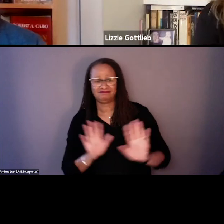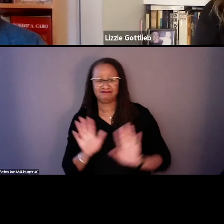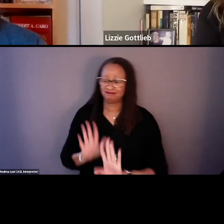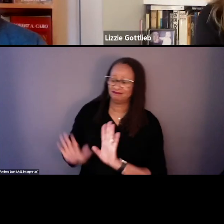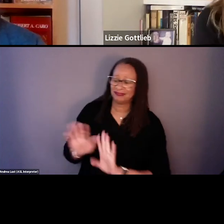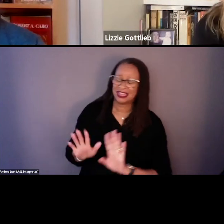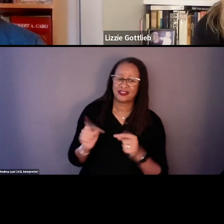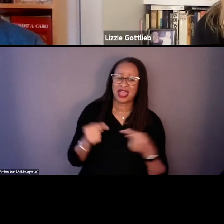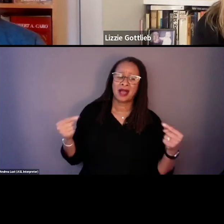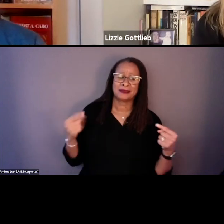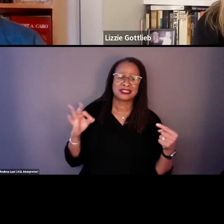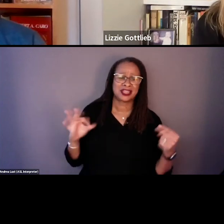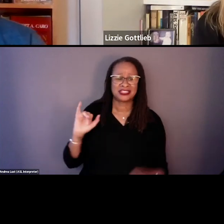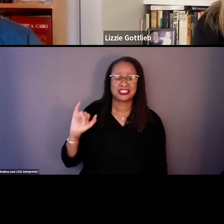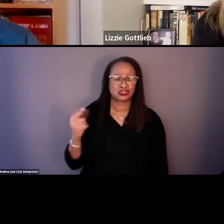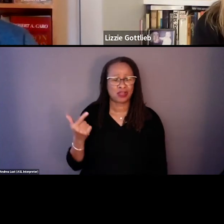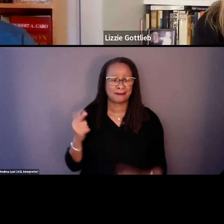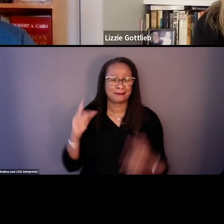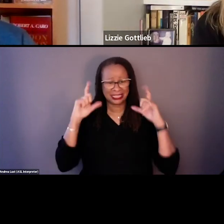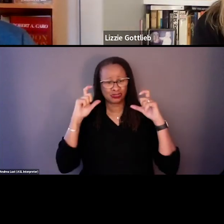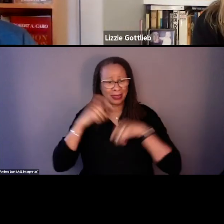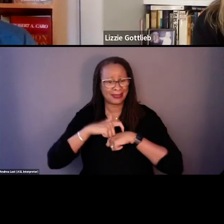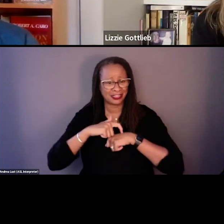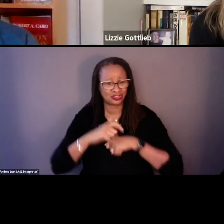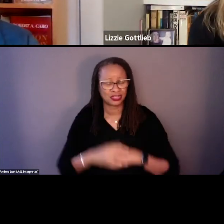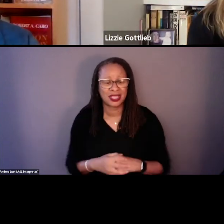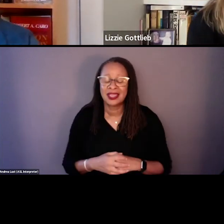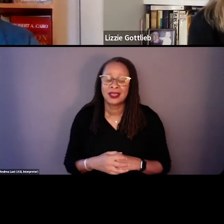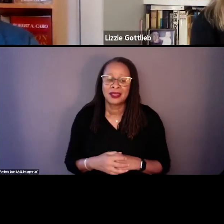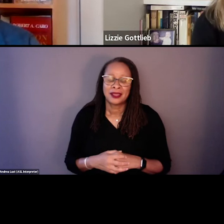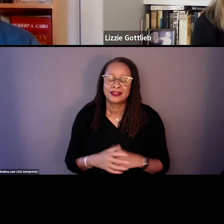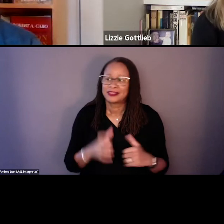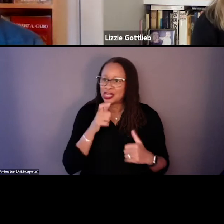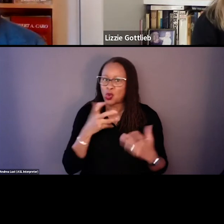yeah, I don't know. So, they're pleased, but not perhaps for themselves.